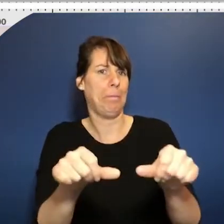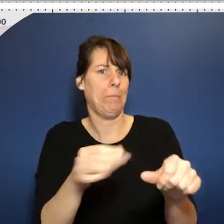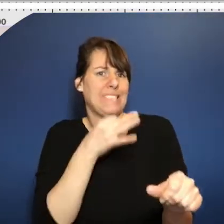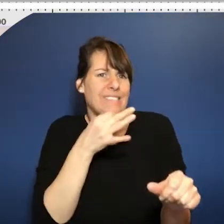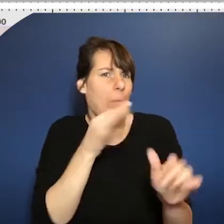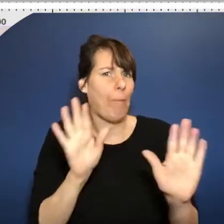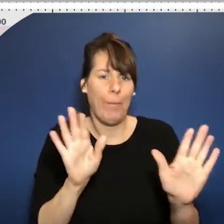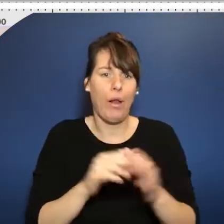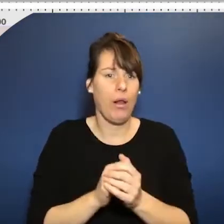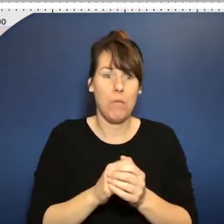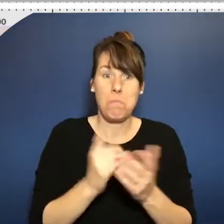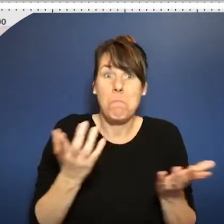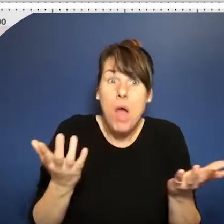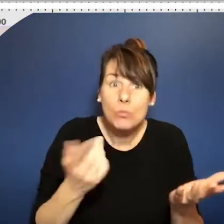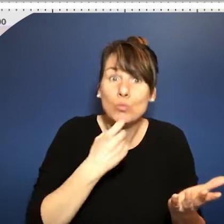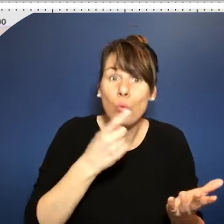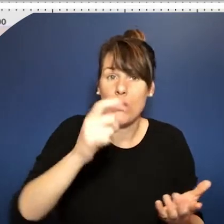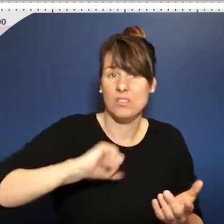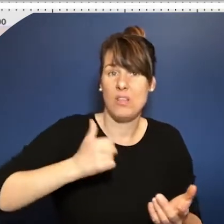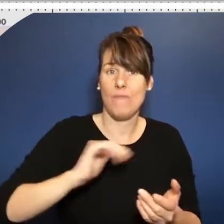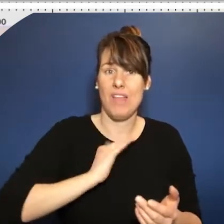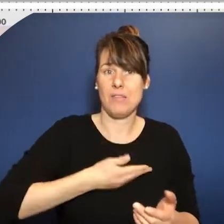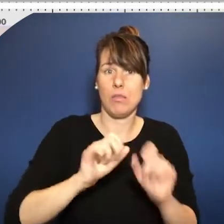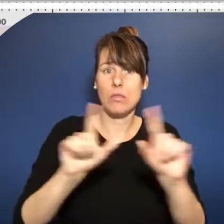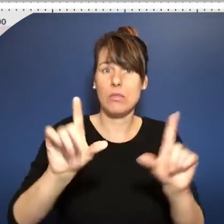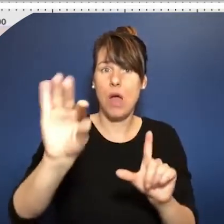Of course, you can prefer to translate them into Dutch or Turkish.